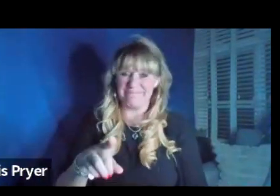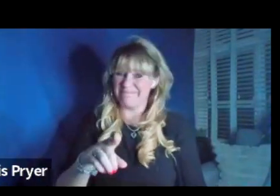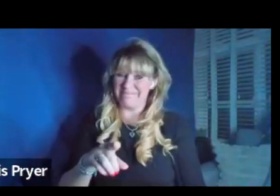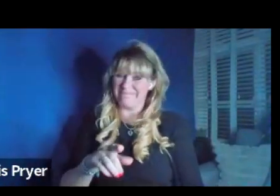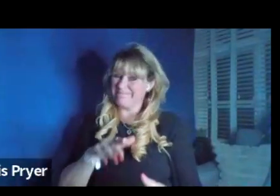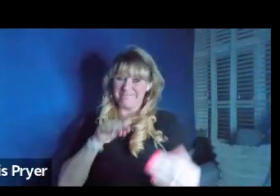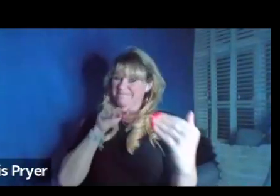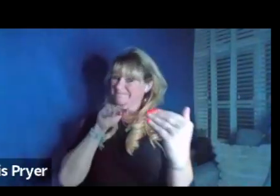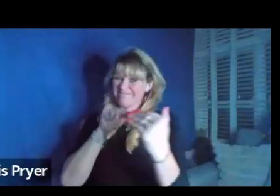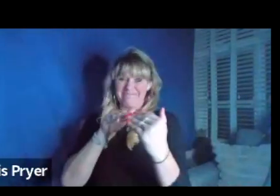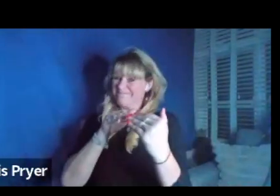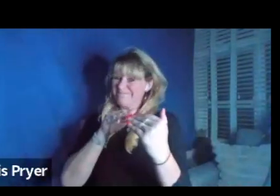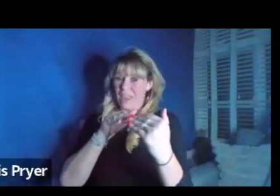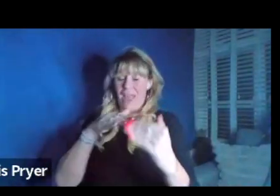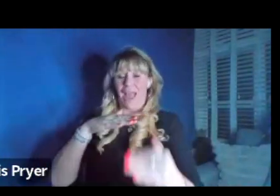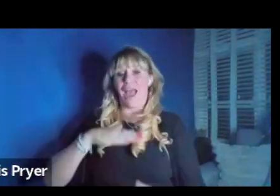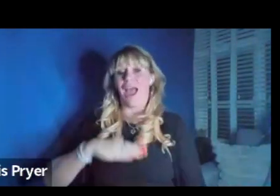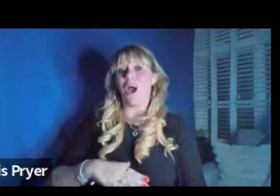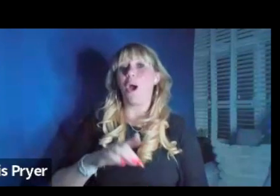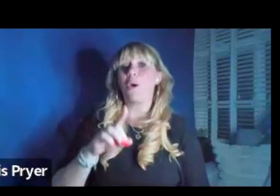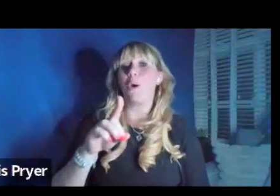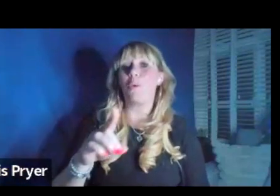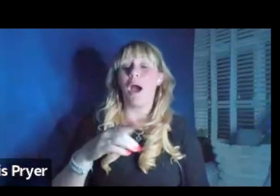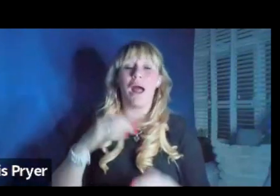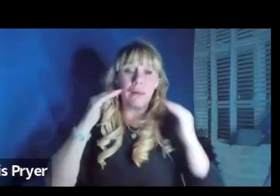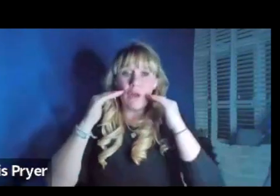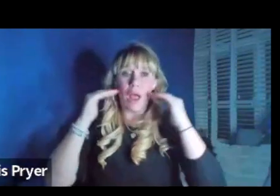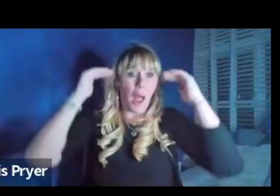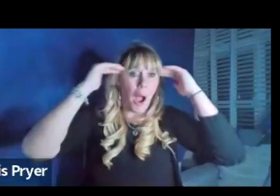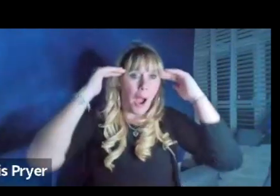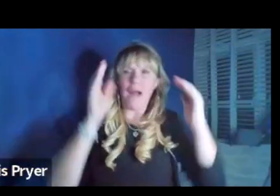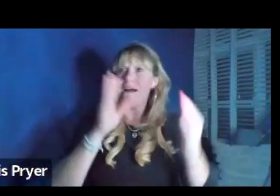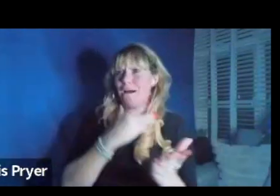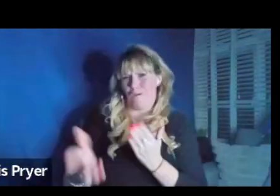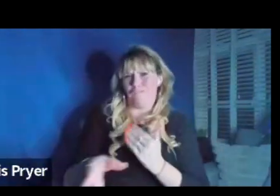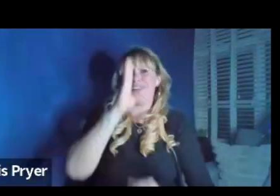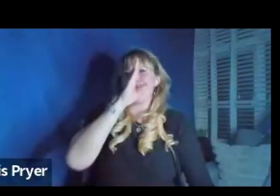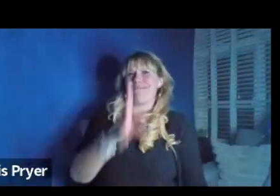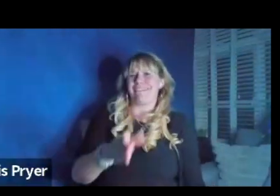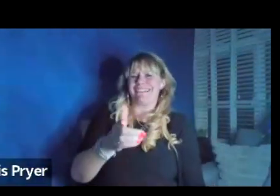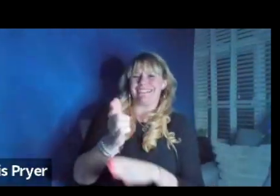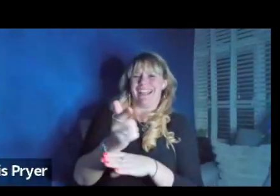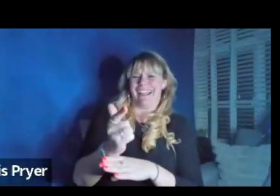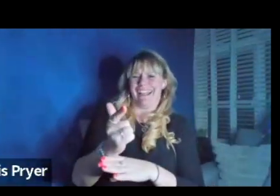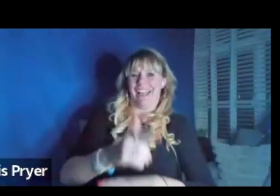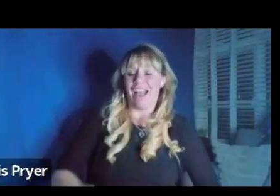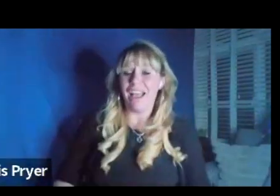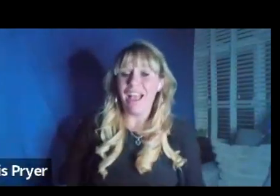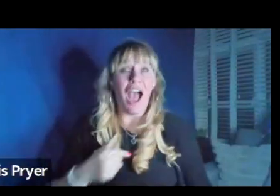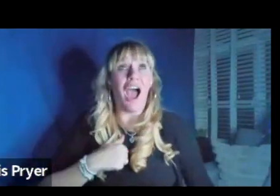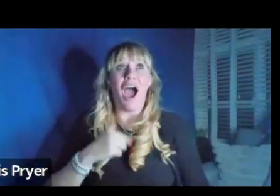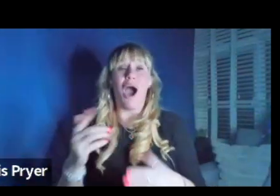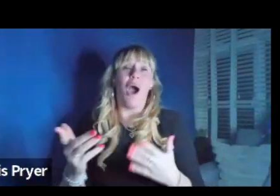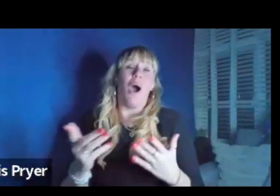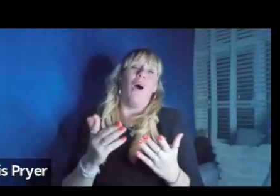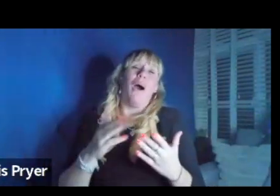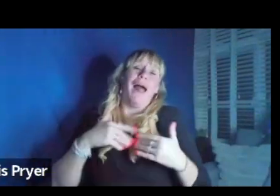I want a ten-ton cropped hair obvious dyke It leaves me high and dry all this lesbian chic